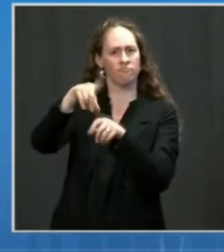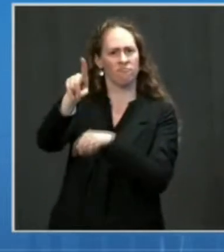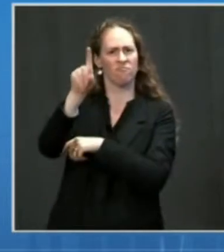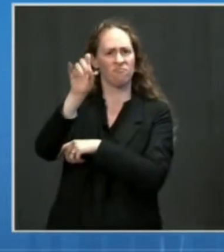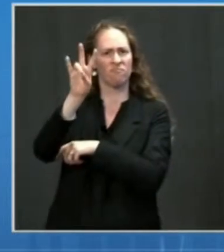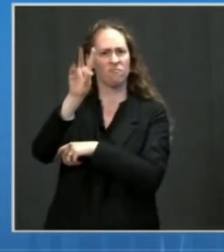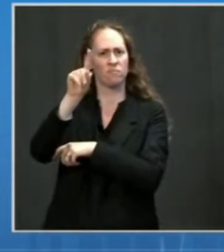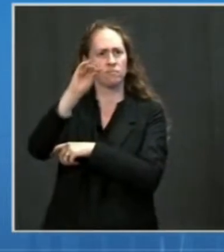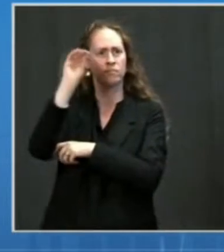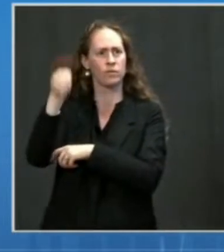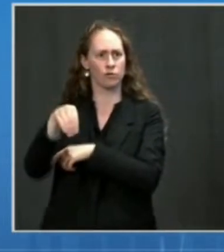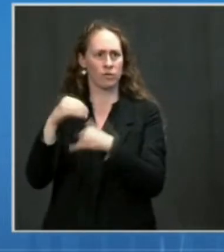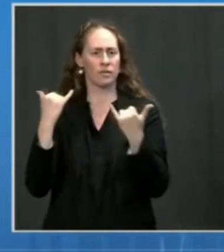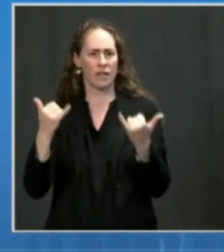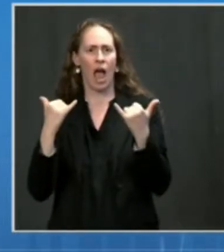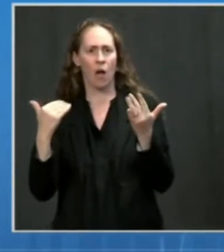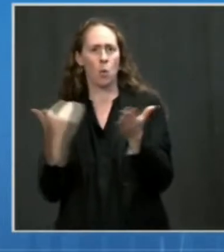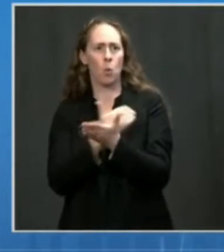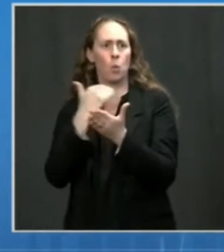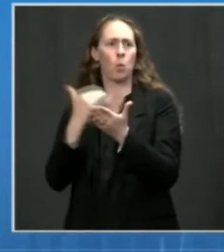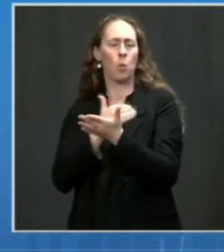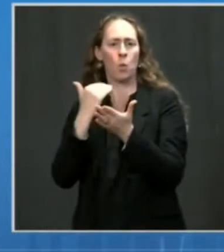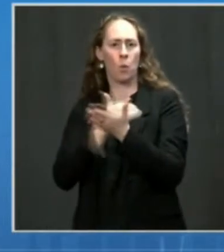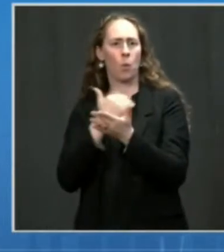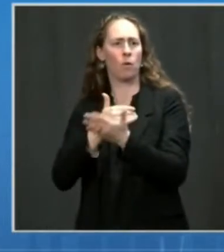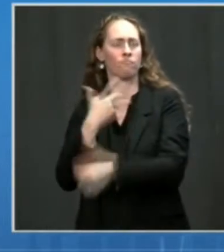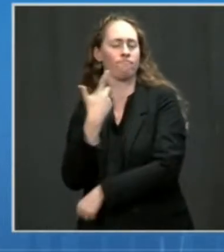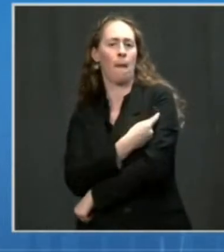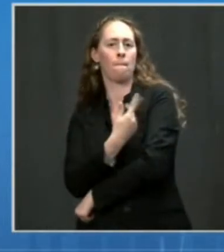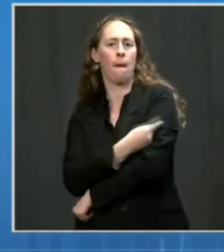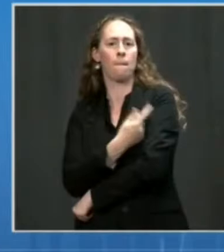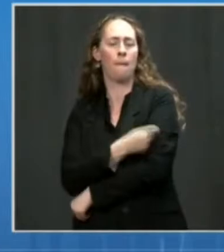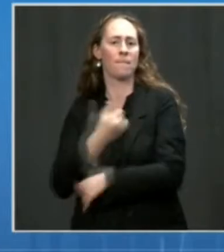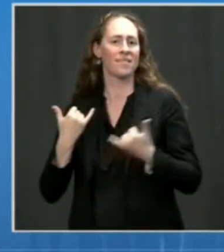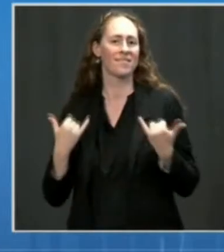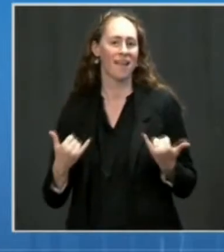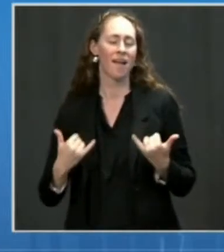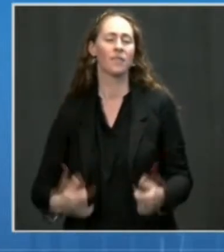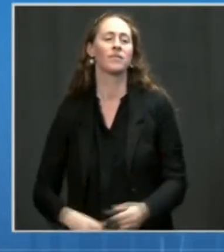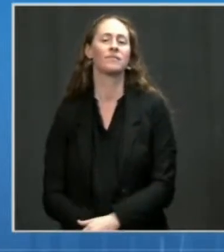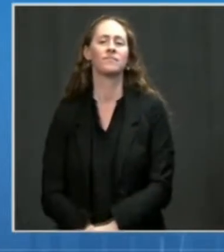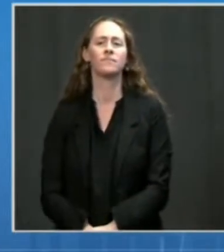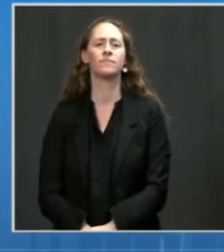HIGHEST CURRENT CASE RATES HAVE SEEN AN AVERAGE INCREASE OF